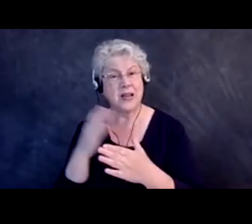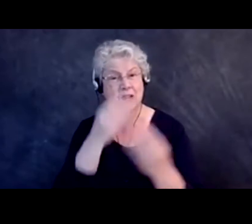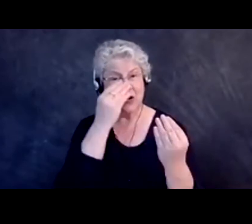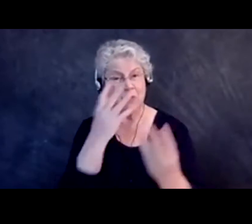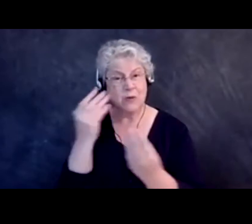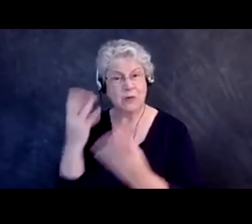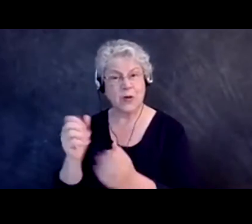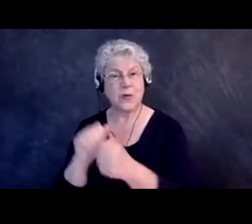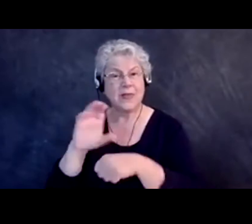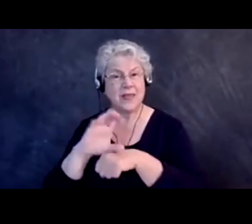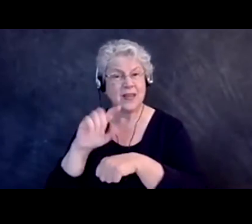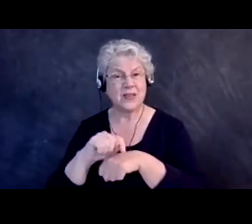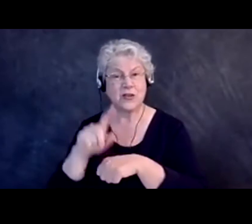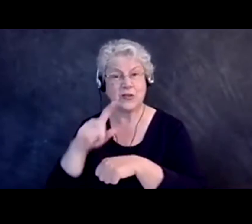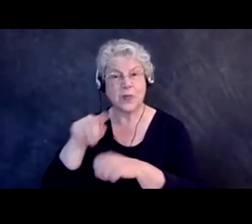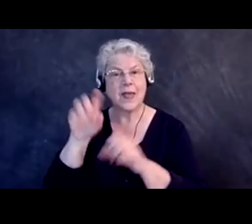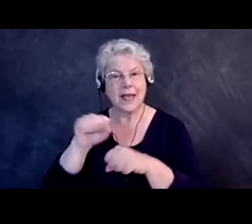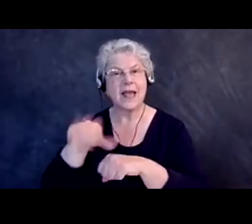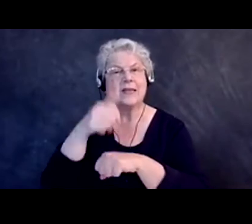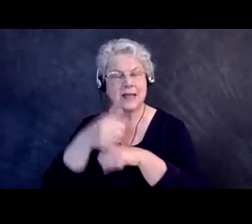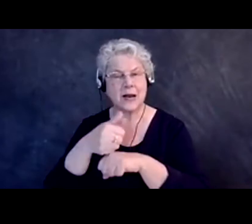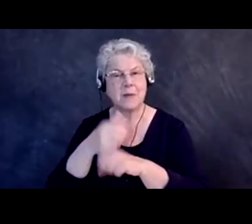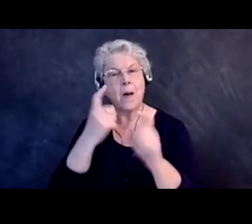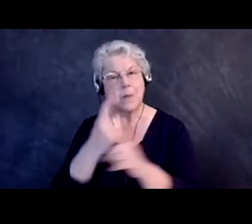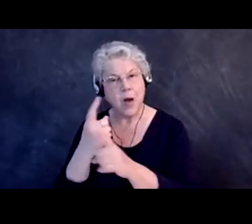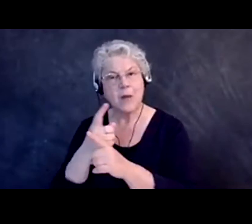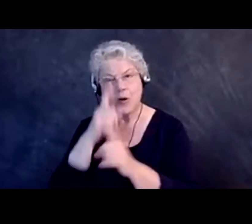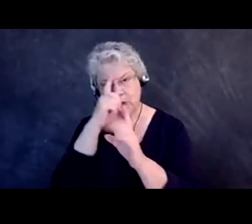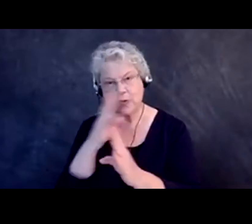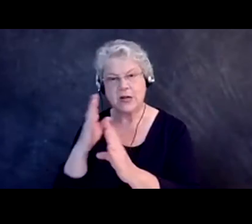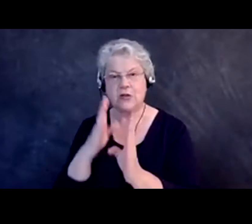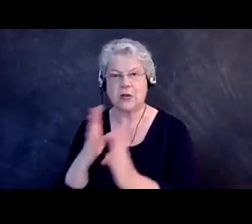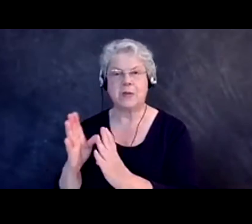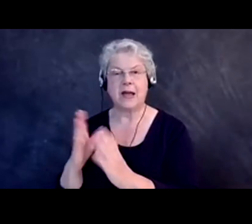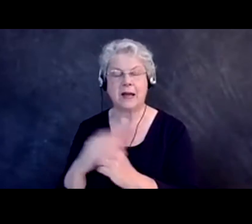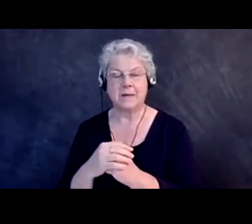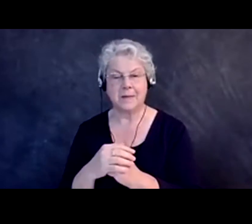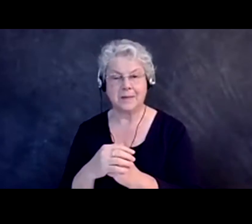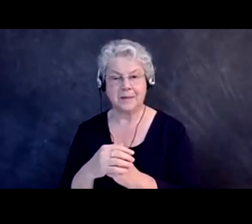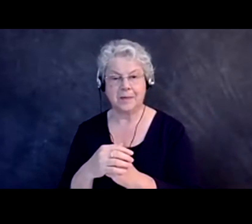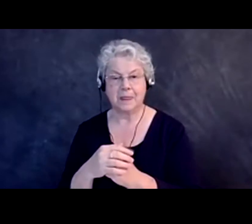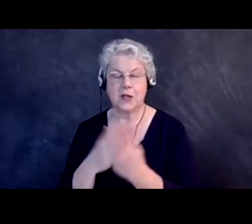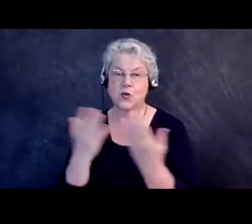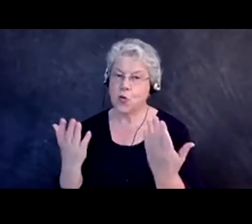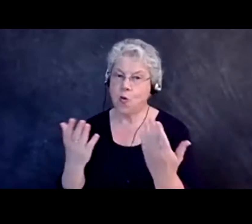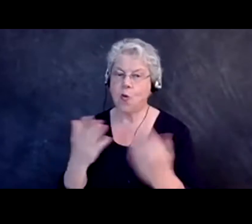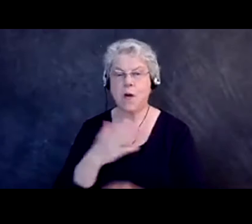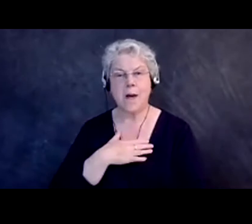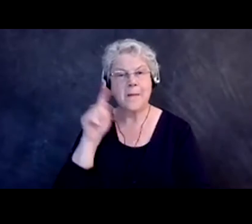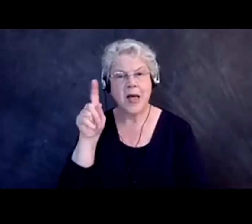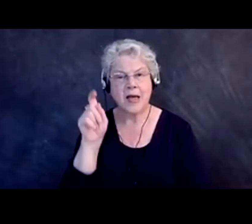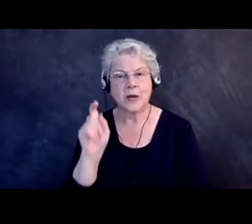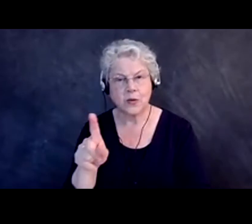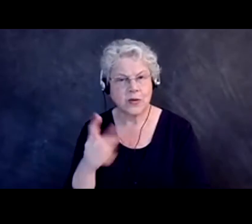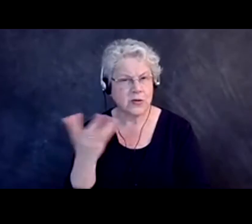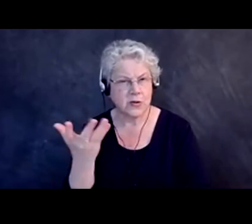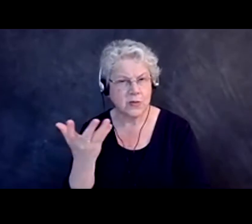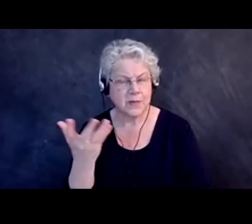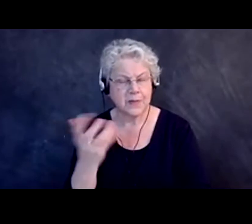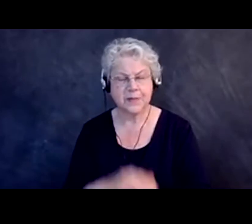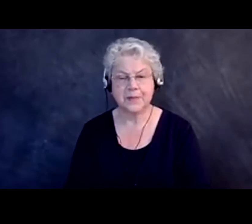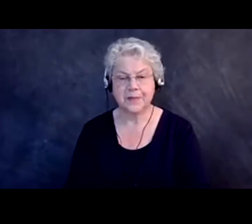in order for them to make a proper strategic plan. So my question, I guess, is would it be